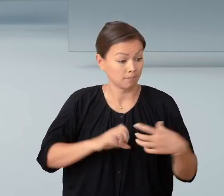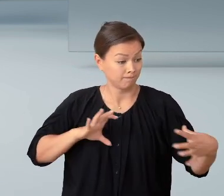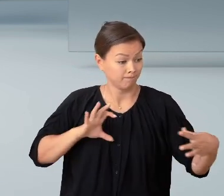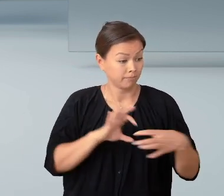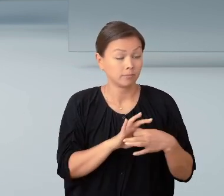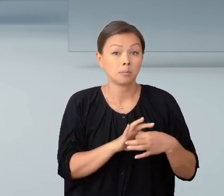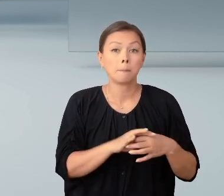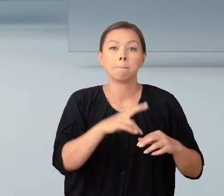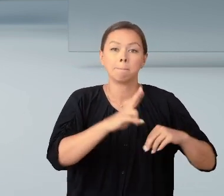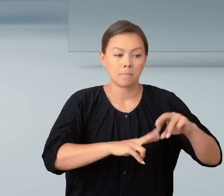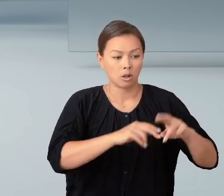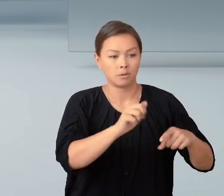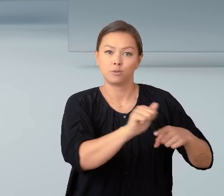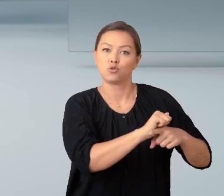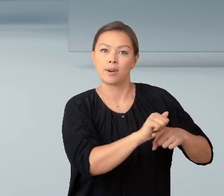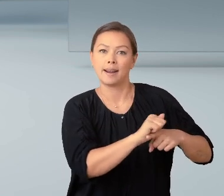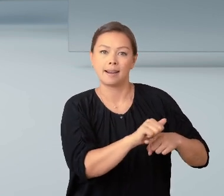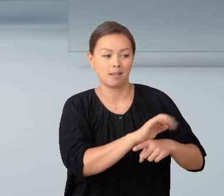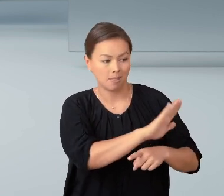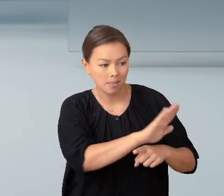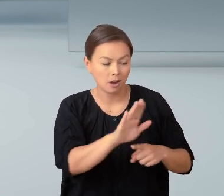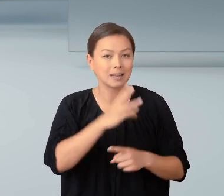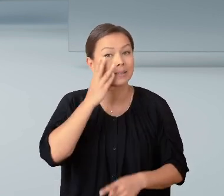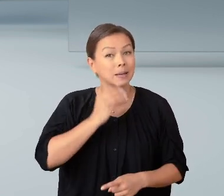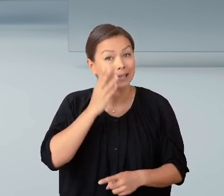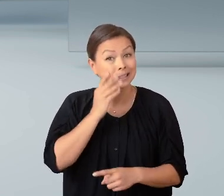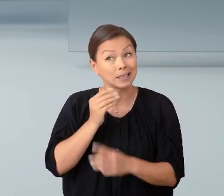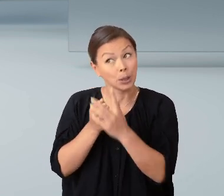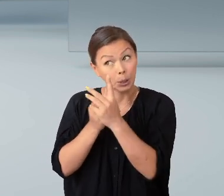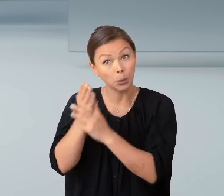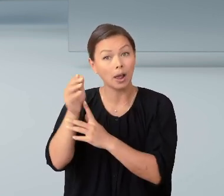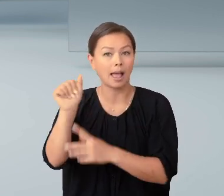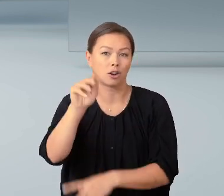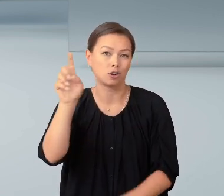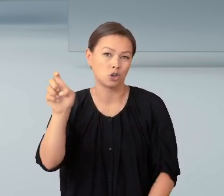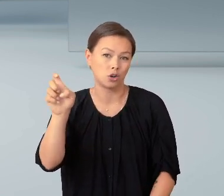and experiences in Azure, in Microsoft Azure. So that's pretty interesting.